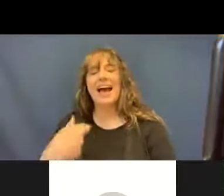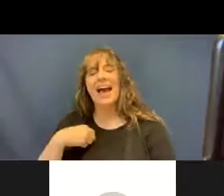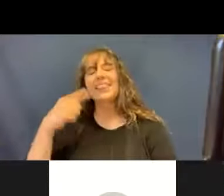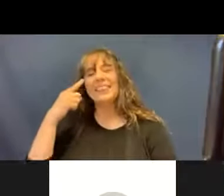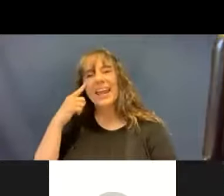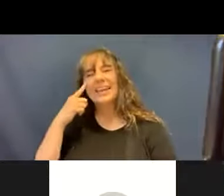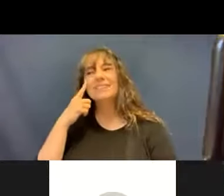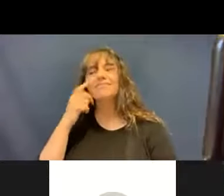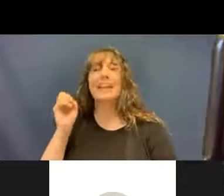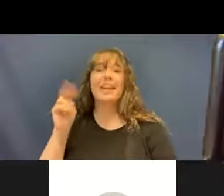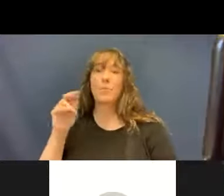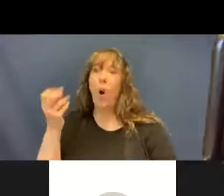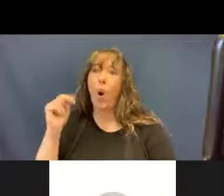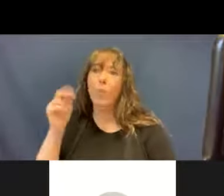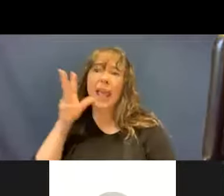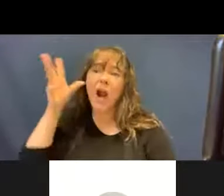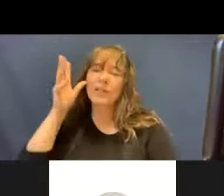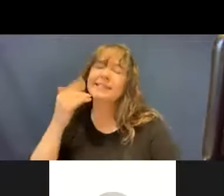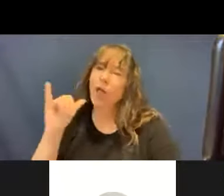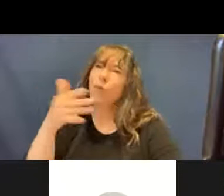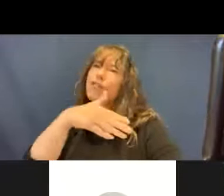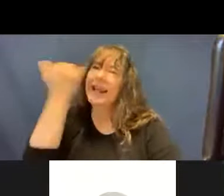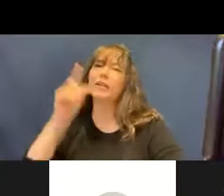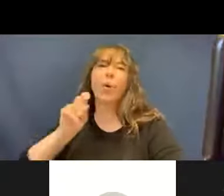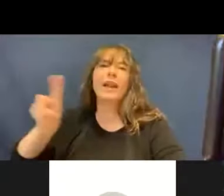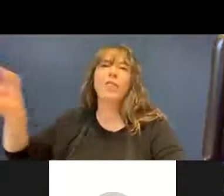even my own parents to this day forget, go into another room and start speaking, and